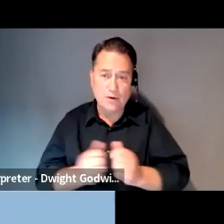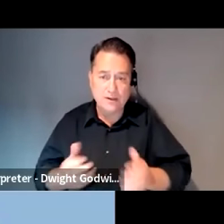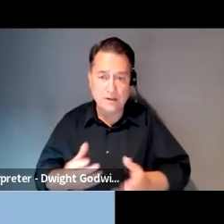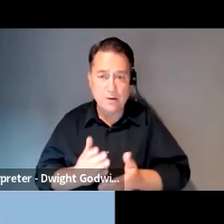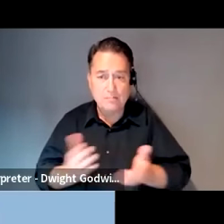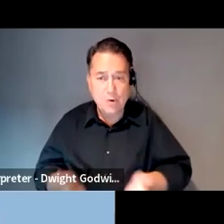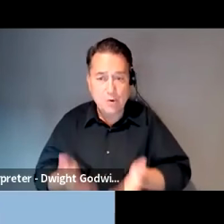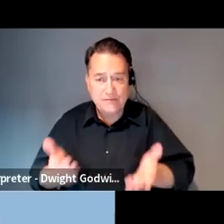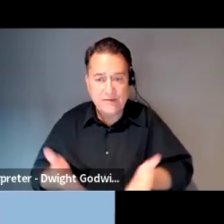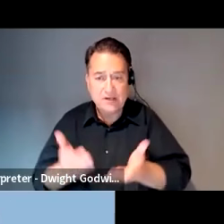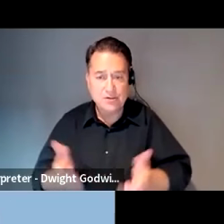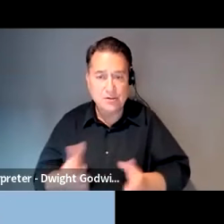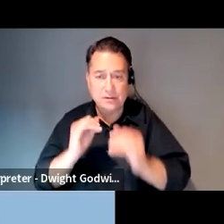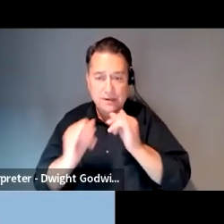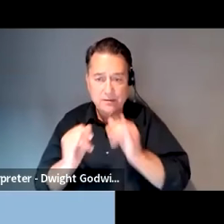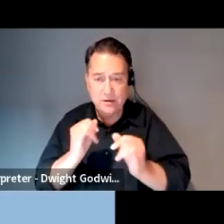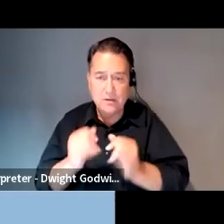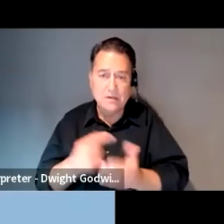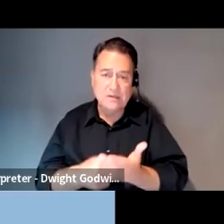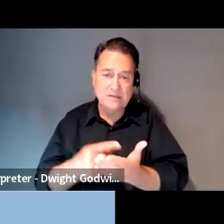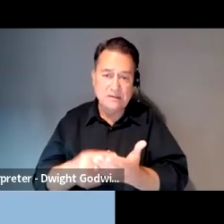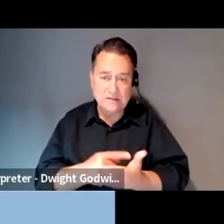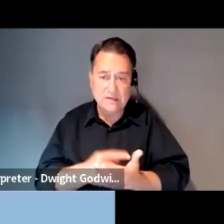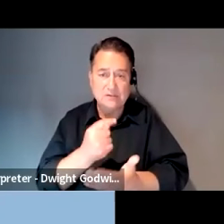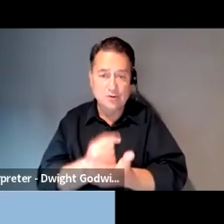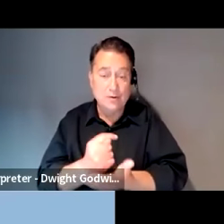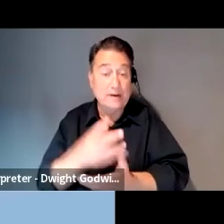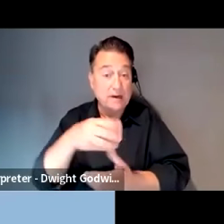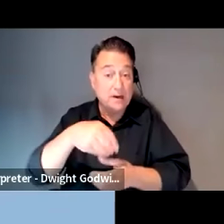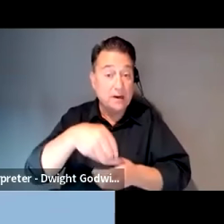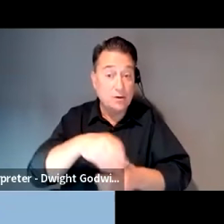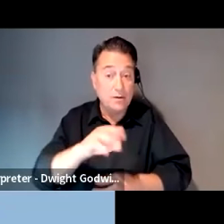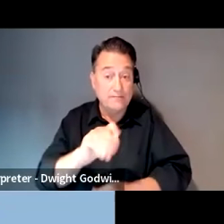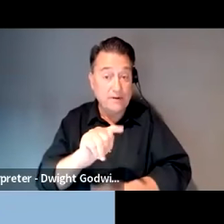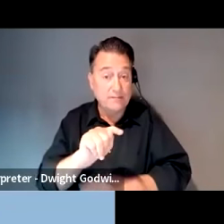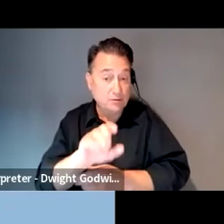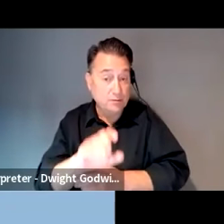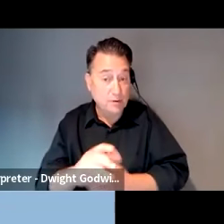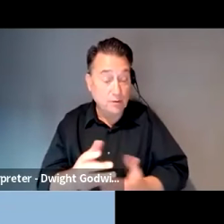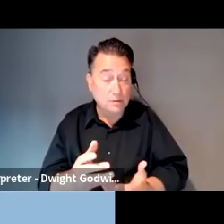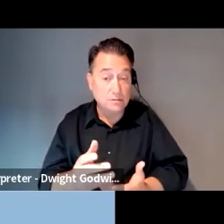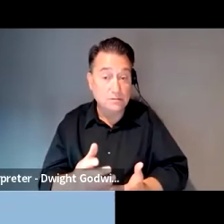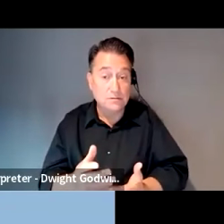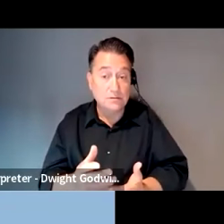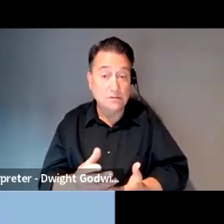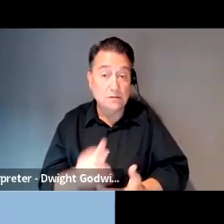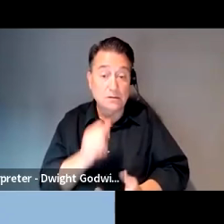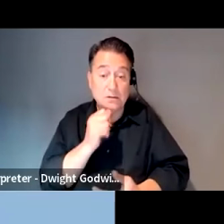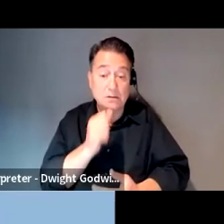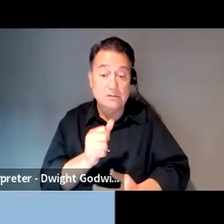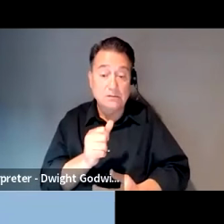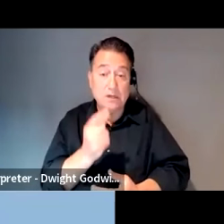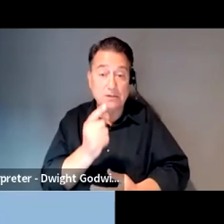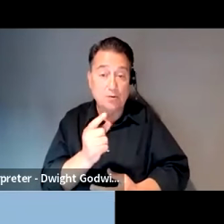and discuss treatment, including family treatment court. It's not the one and all,